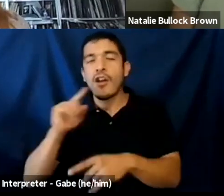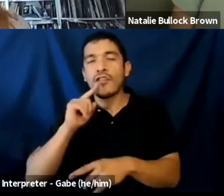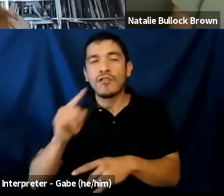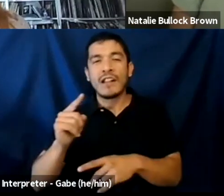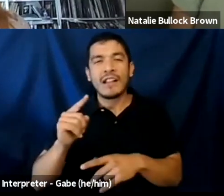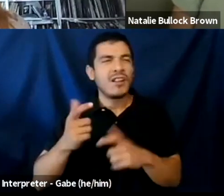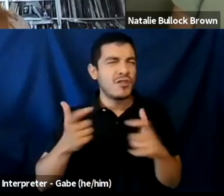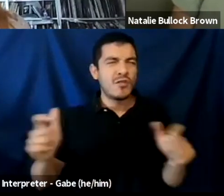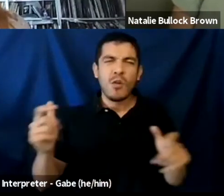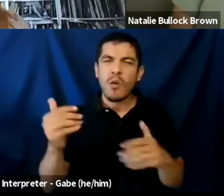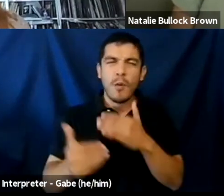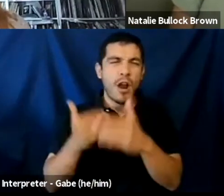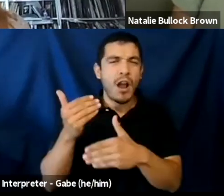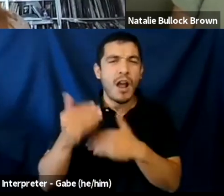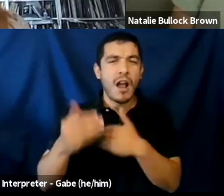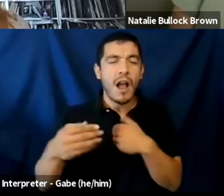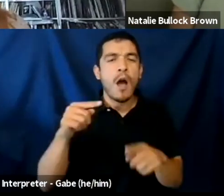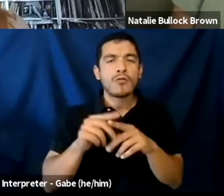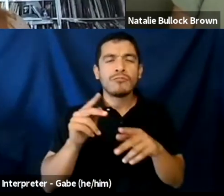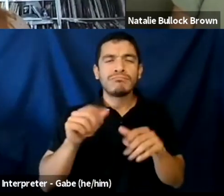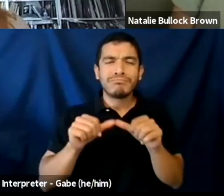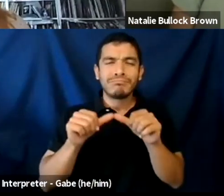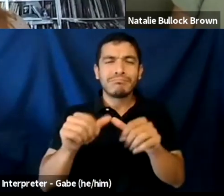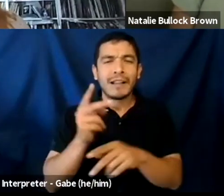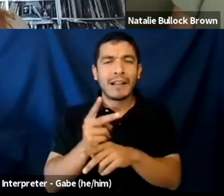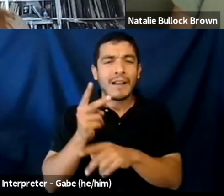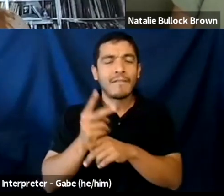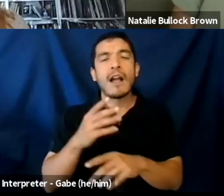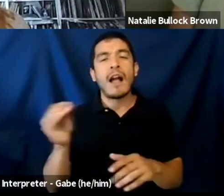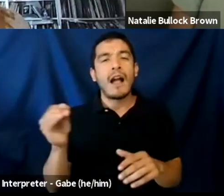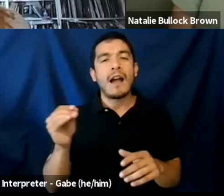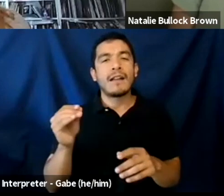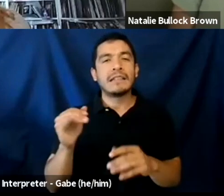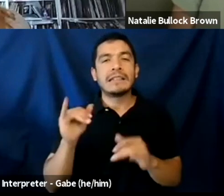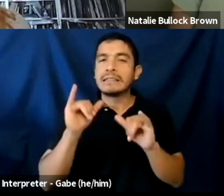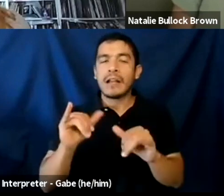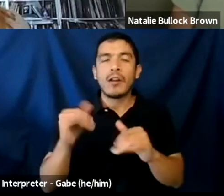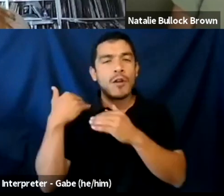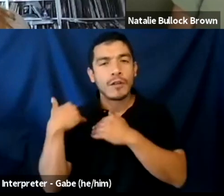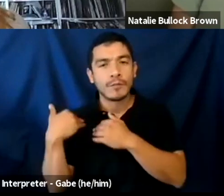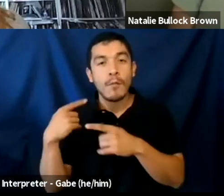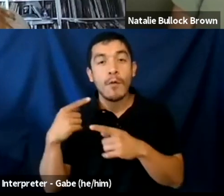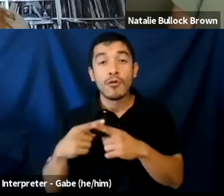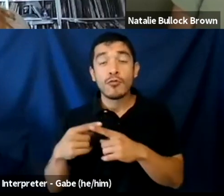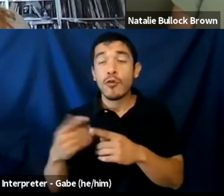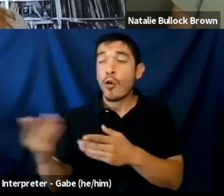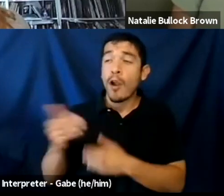and we're trying to be so careful and so responsible that to bring in all the participants to weigh in